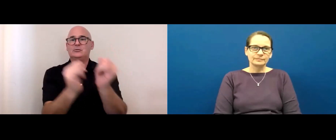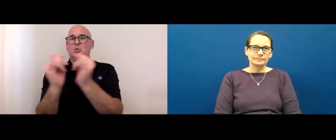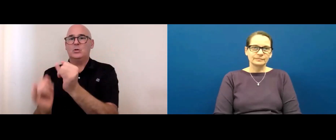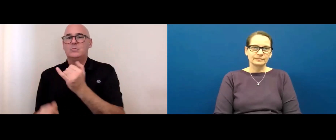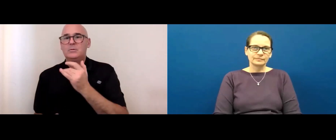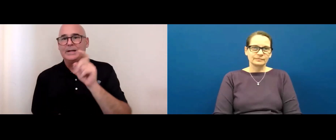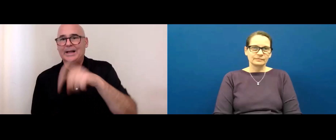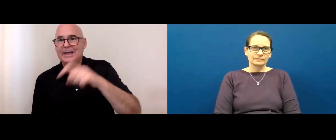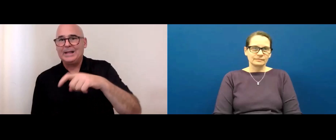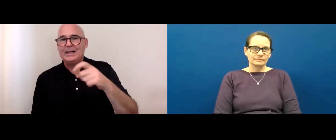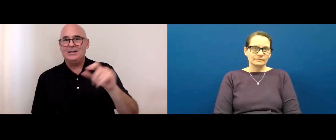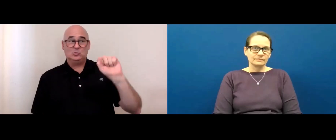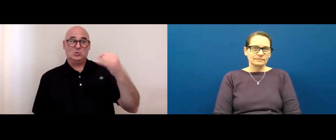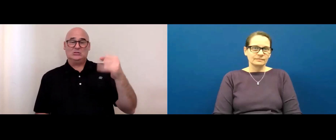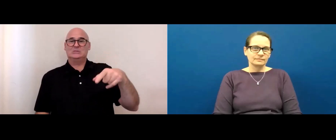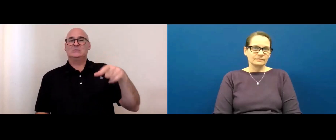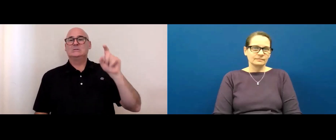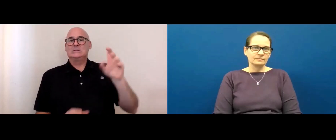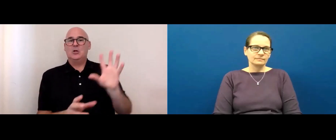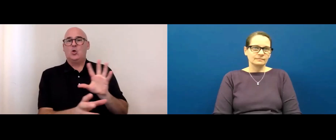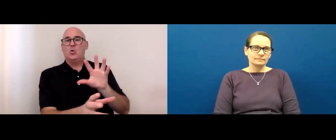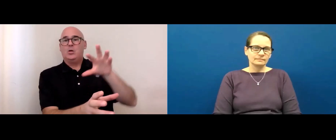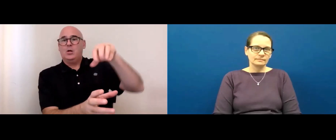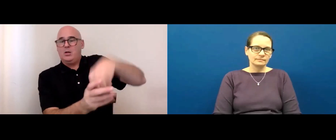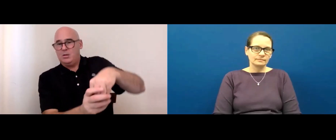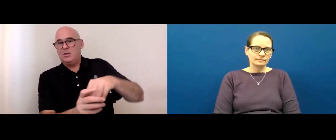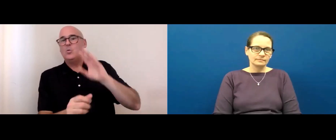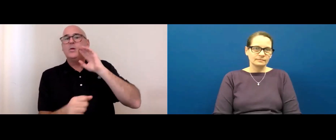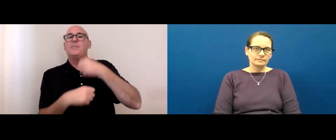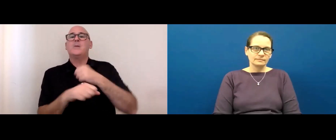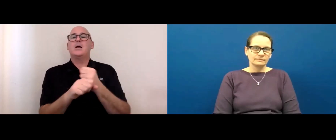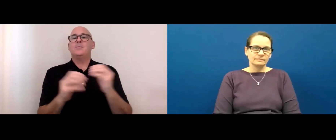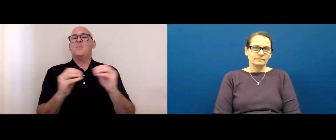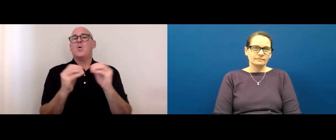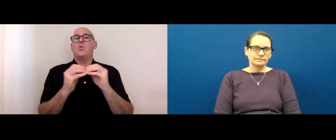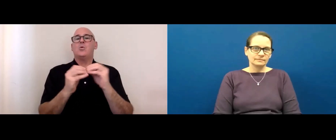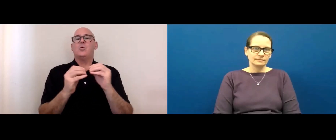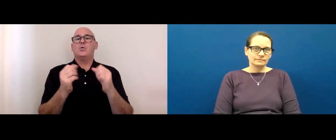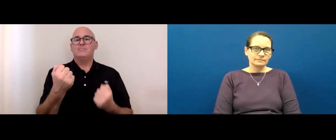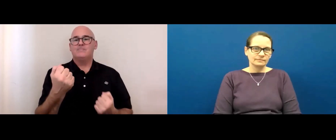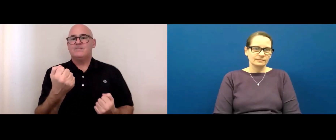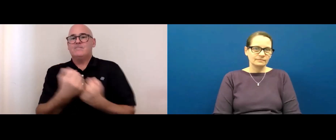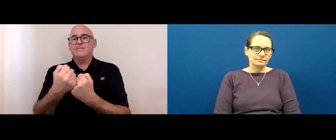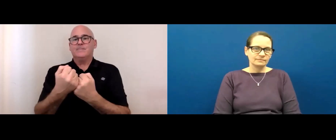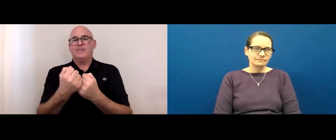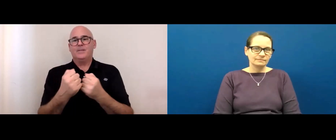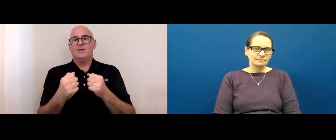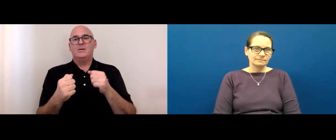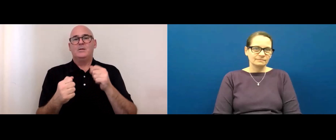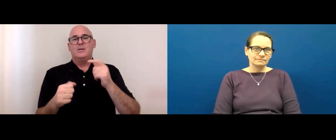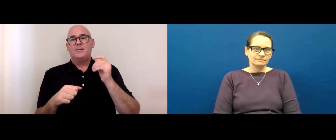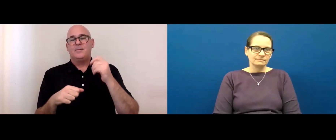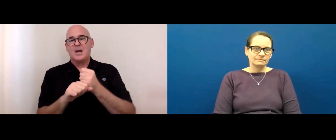individuals needs social justice includes all of that and makes us stronger